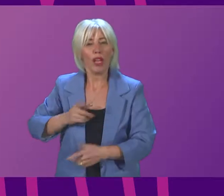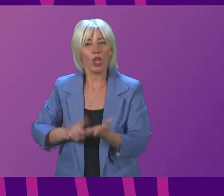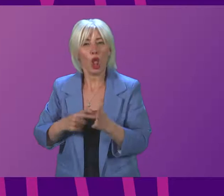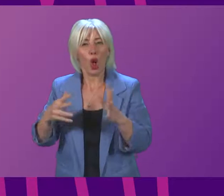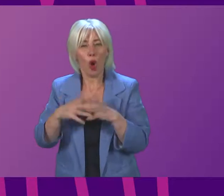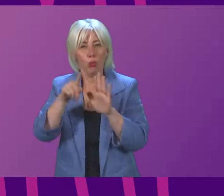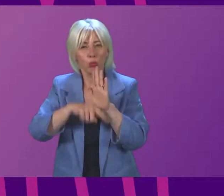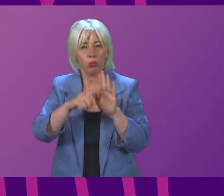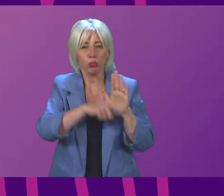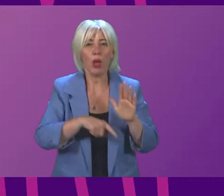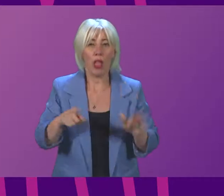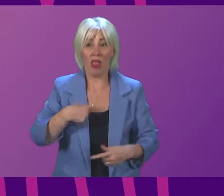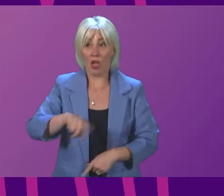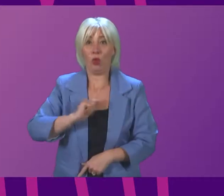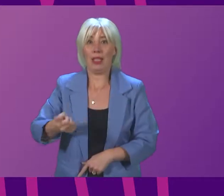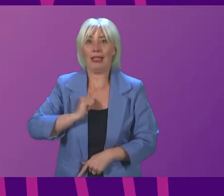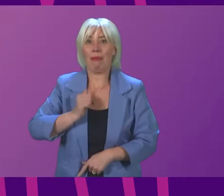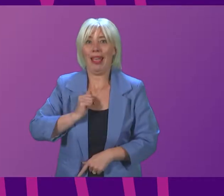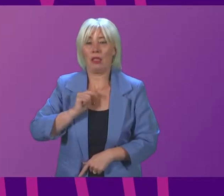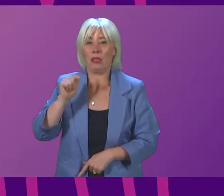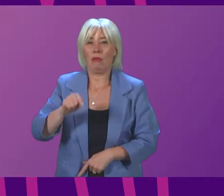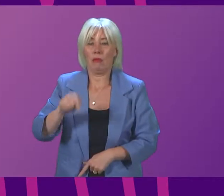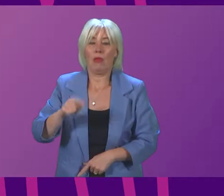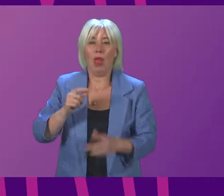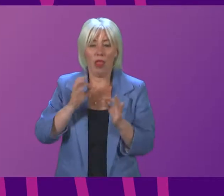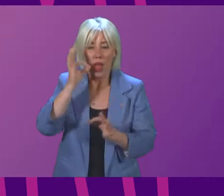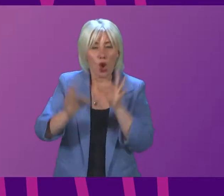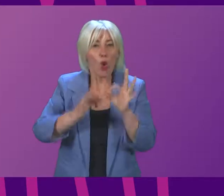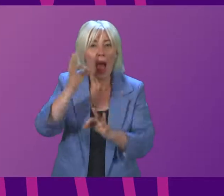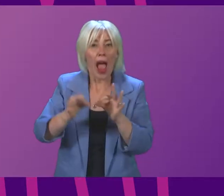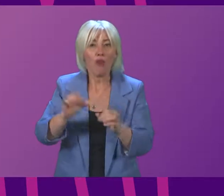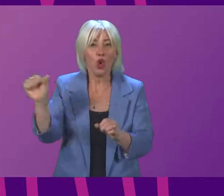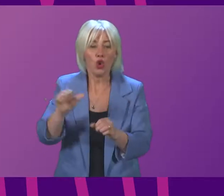in line with our expectations that the inquiry should take a human rights-based approach.